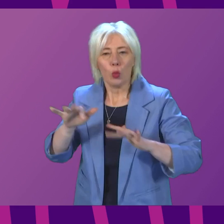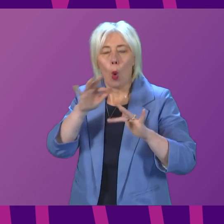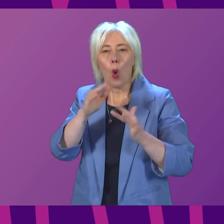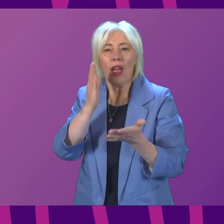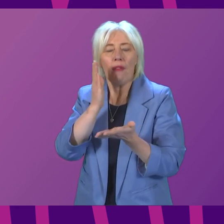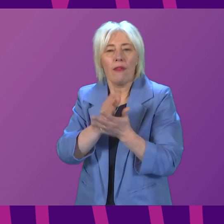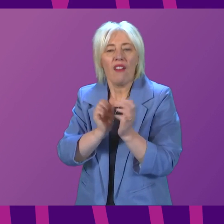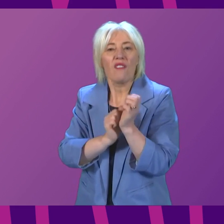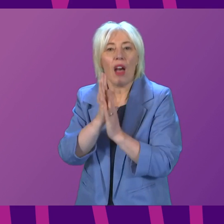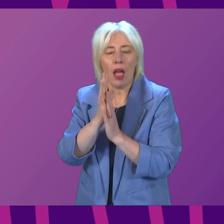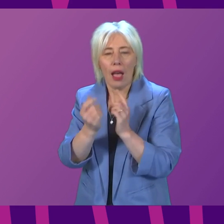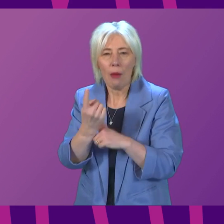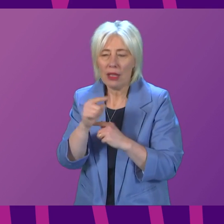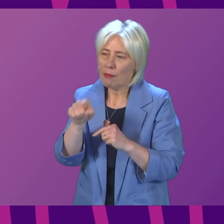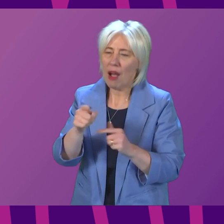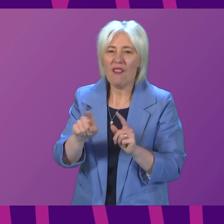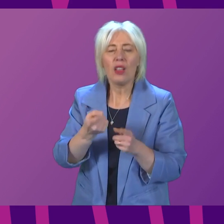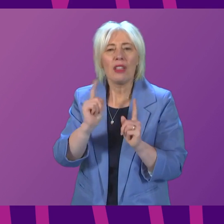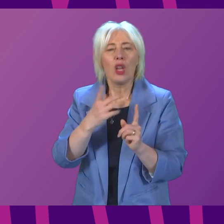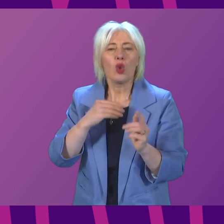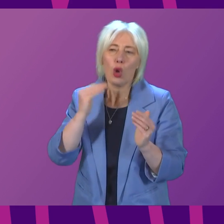The First Minister wants a grown-up and serious conversation about the matter, so does she